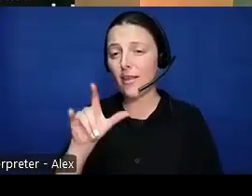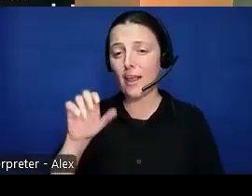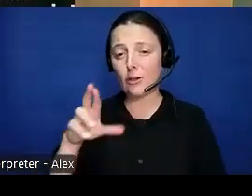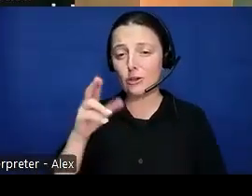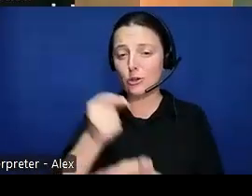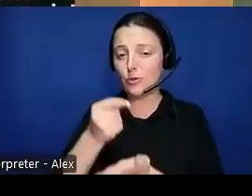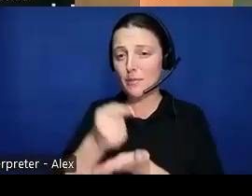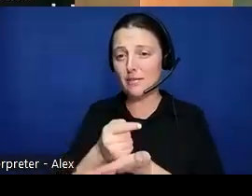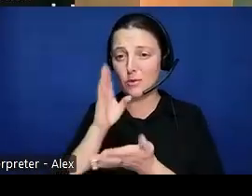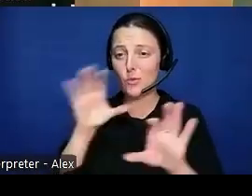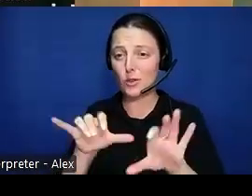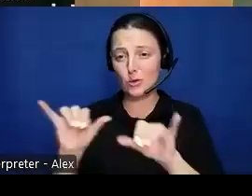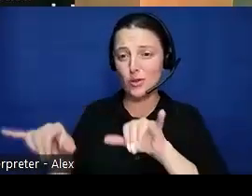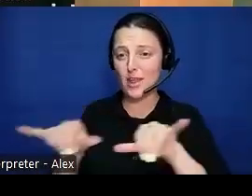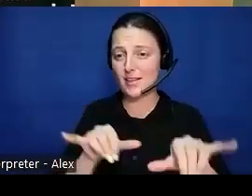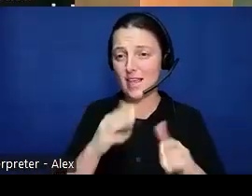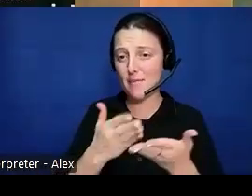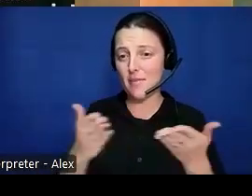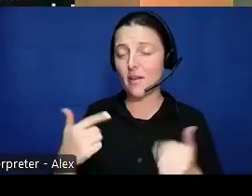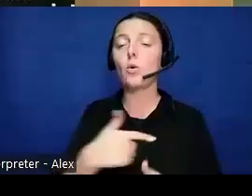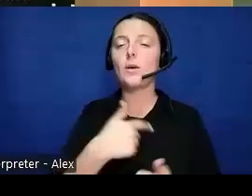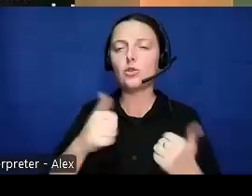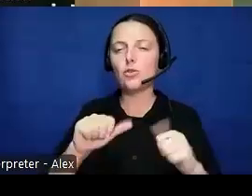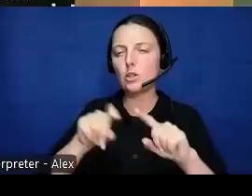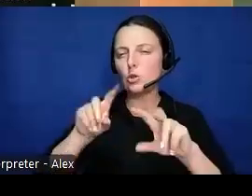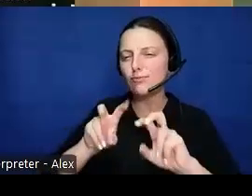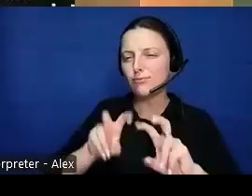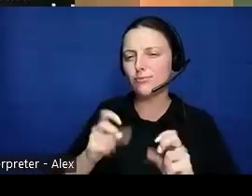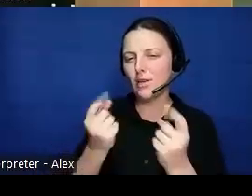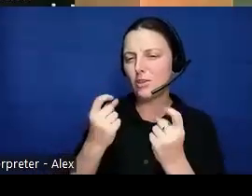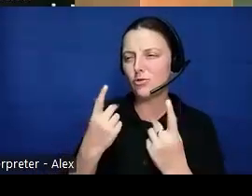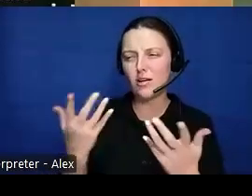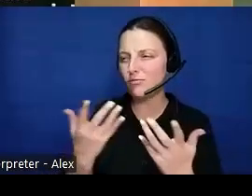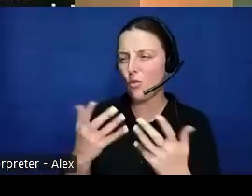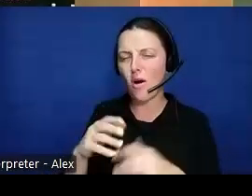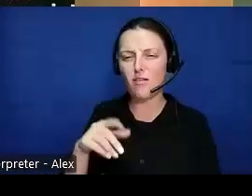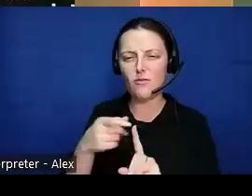We try to tease this out. We try to understand what the ideology is. We're not always successful.